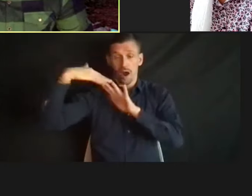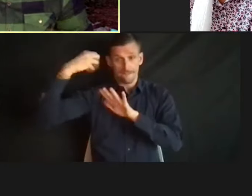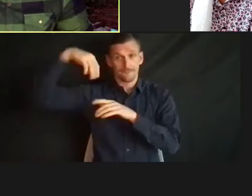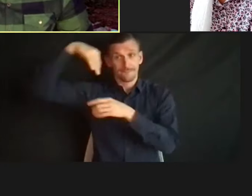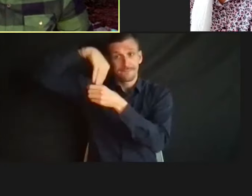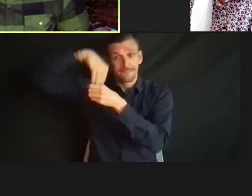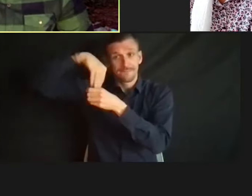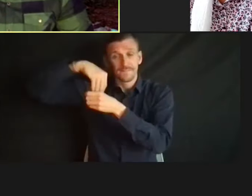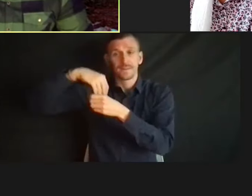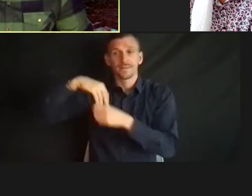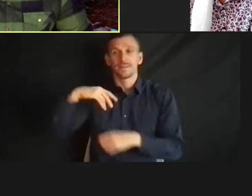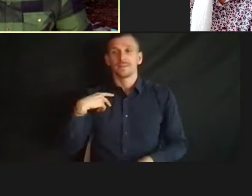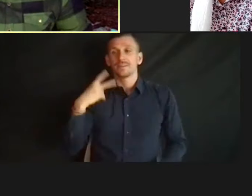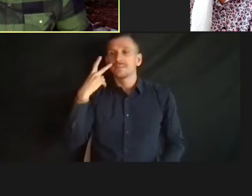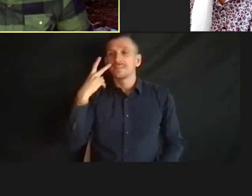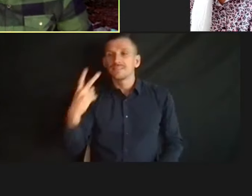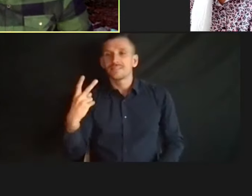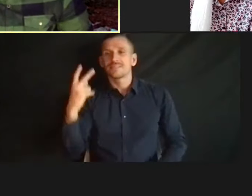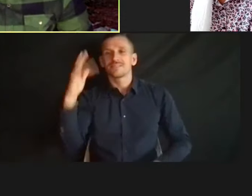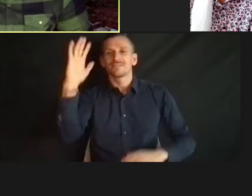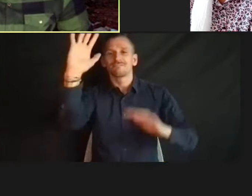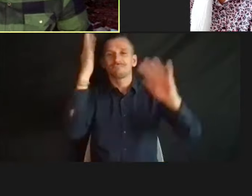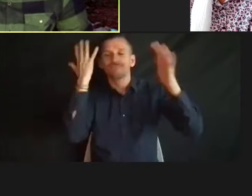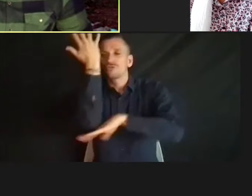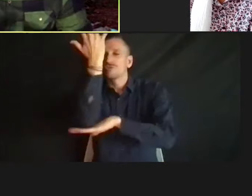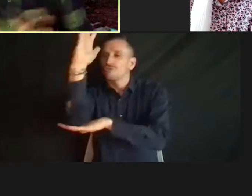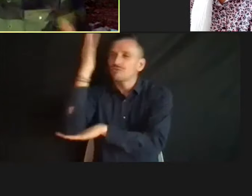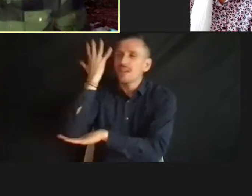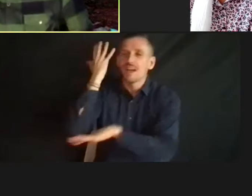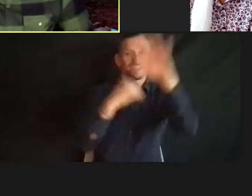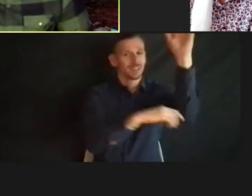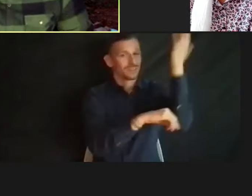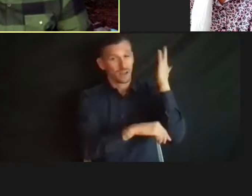a lot of trees, the soil was fertile but when a lot of people were settling